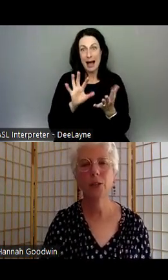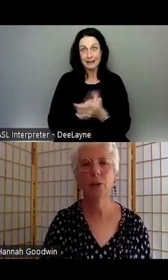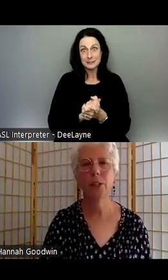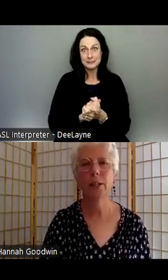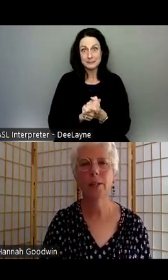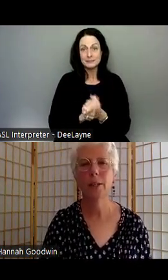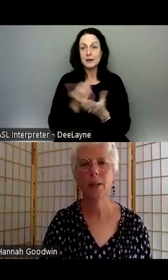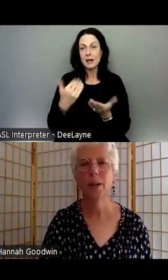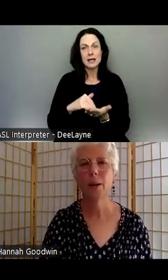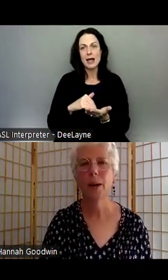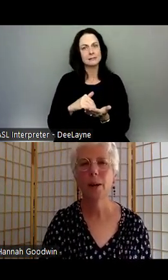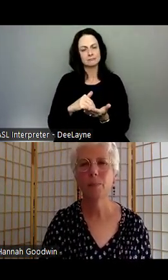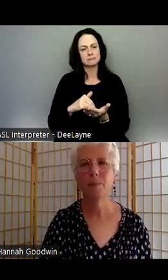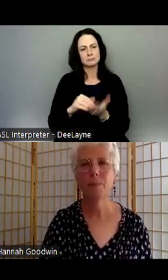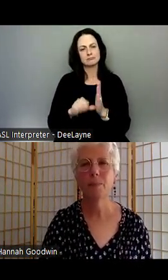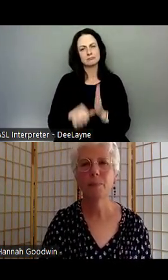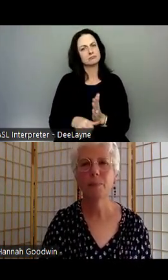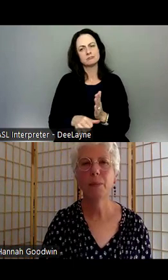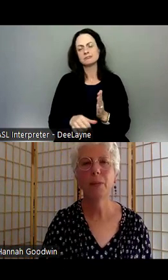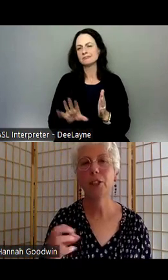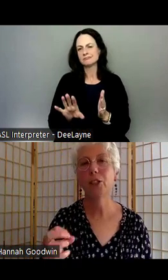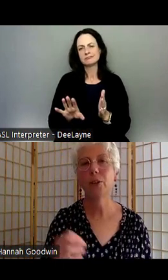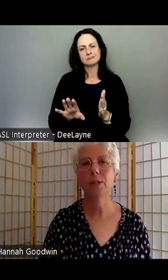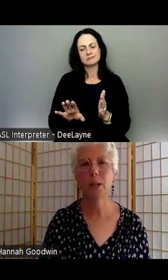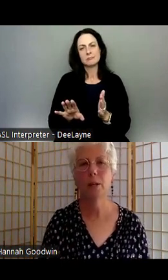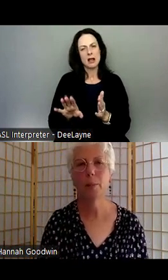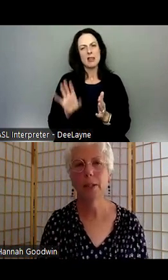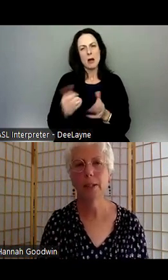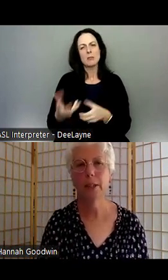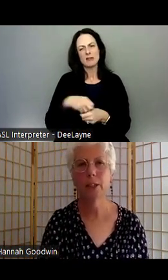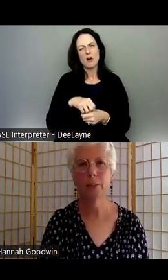is going to be a feature of a skill building session